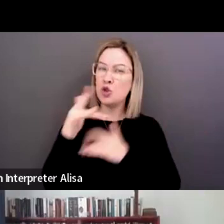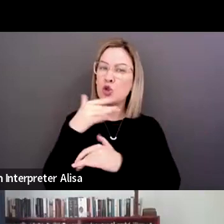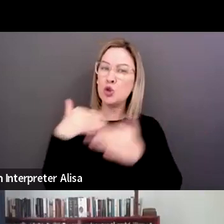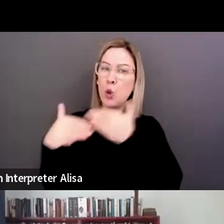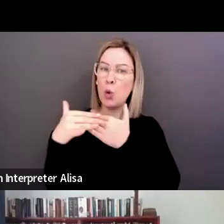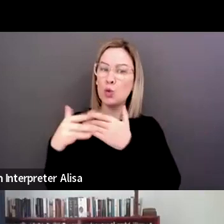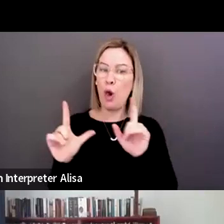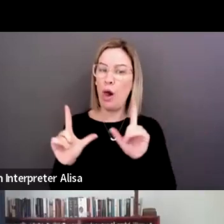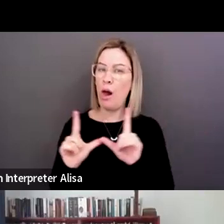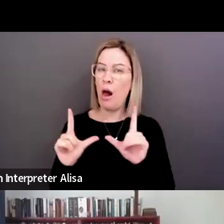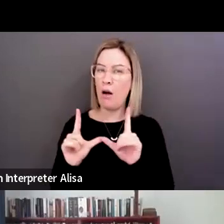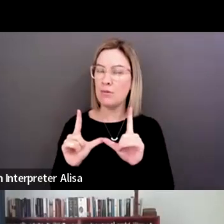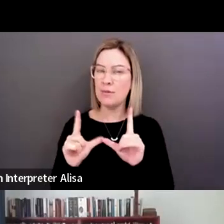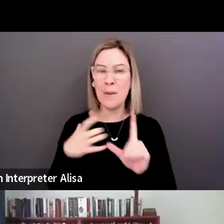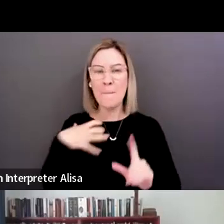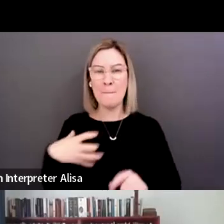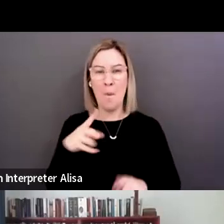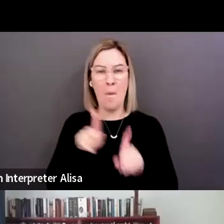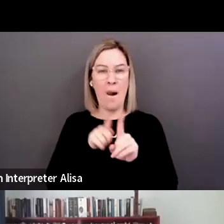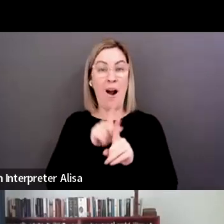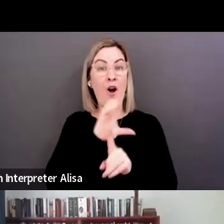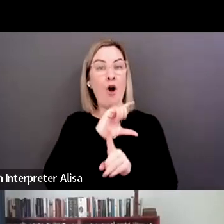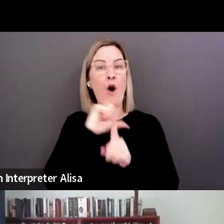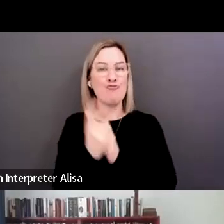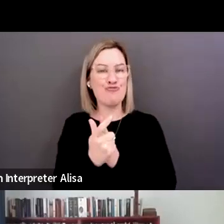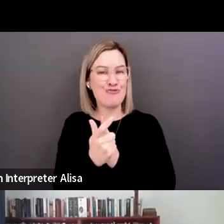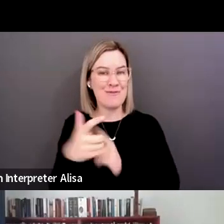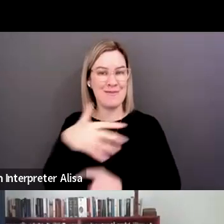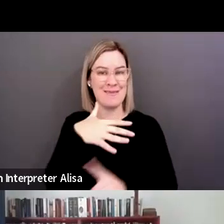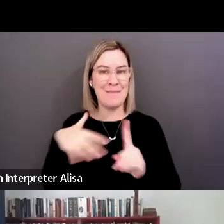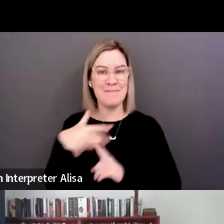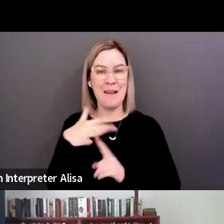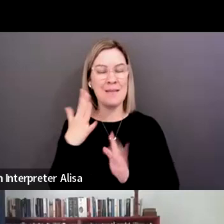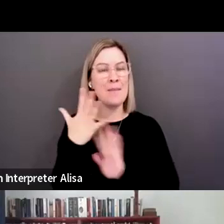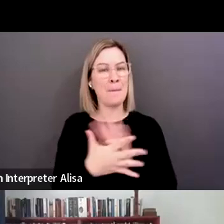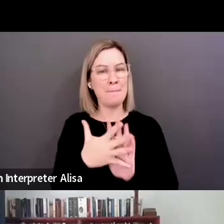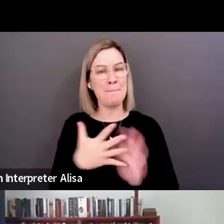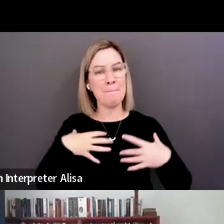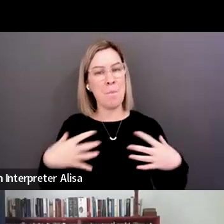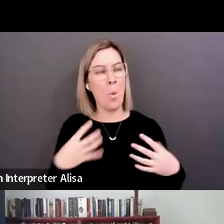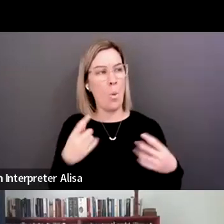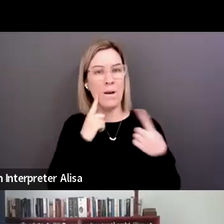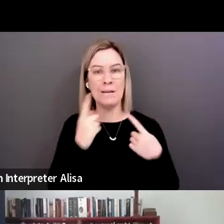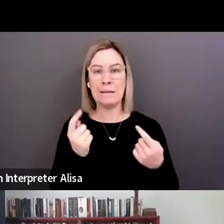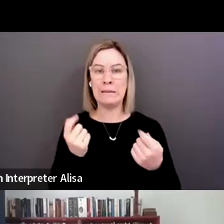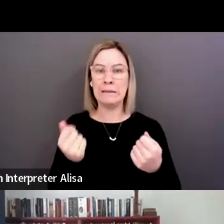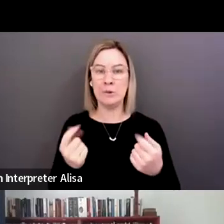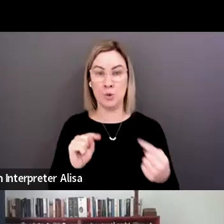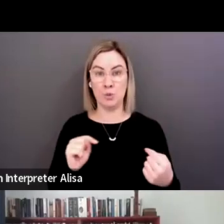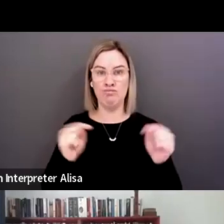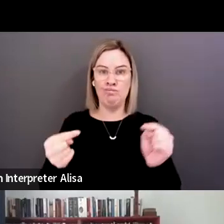is a bit more institutional and is something that you can look at a check